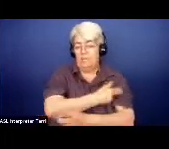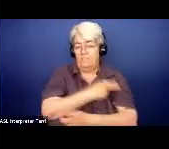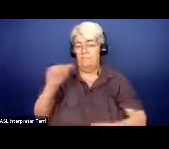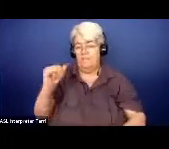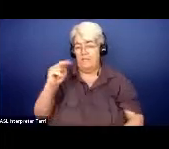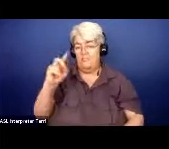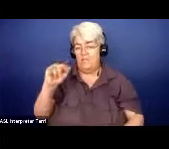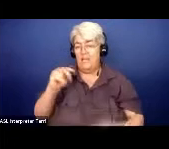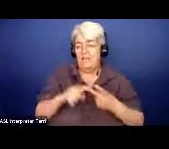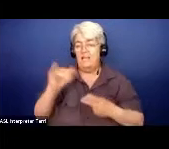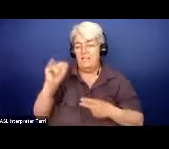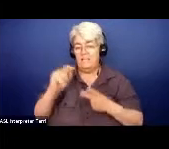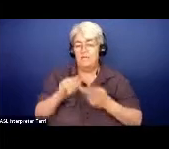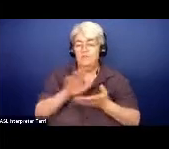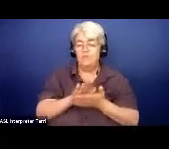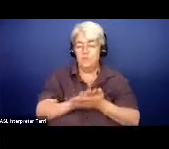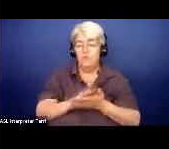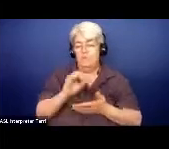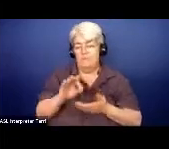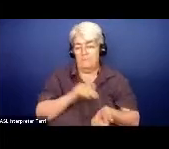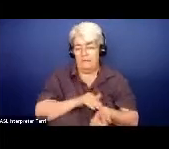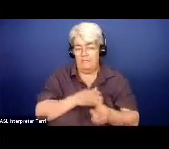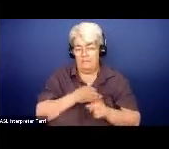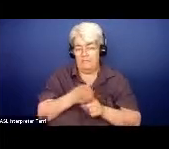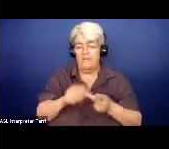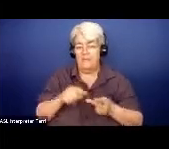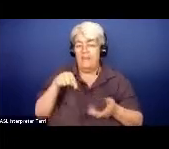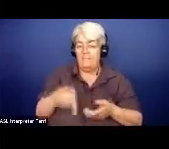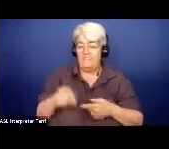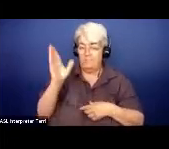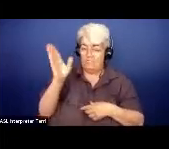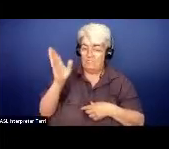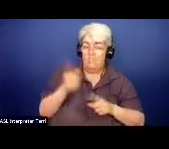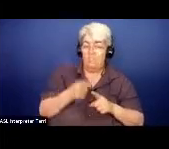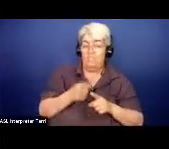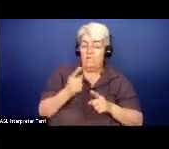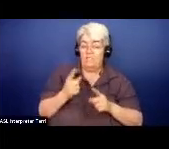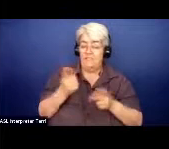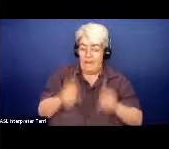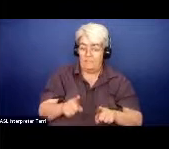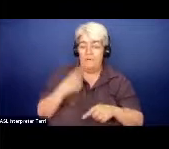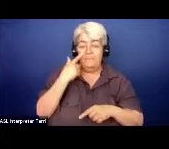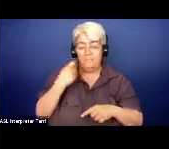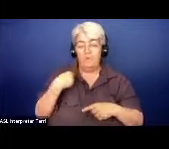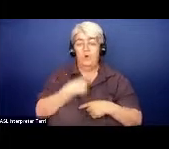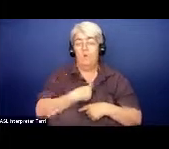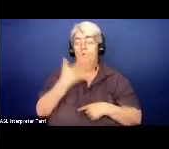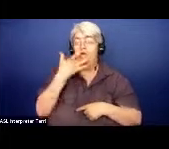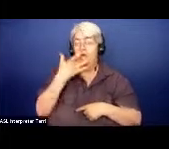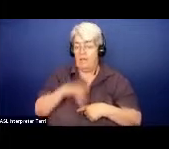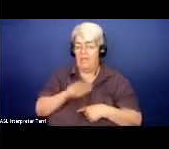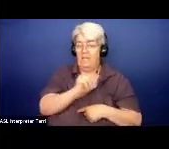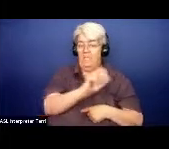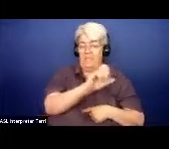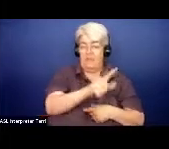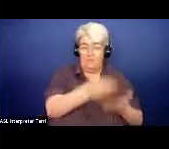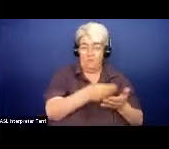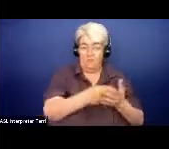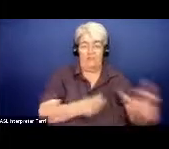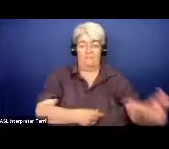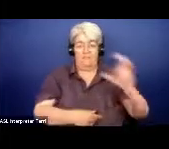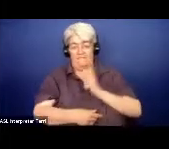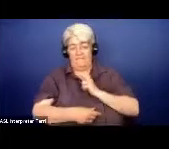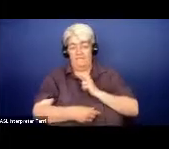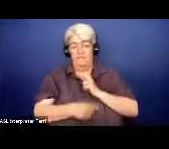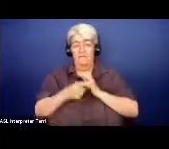University School of medicine. We are the lucky recipients of the ACL grant. Next image